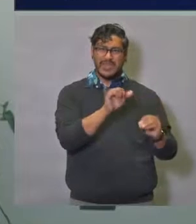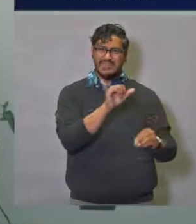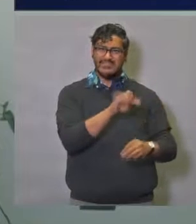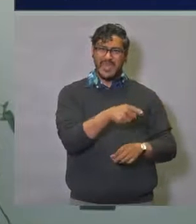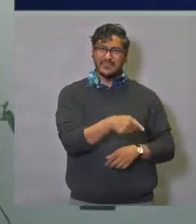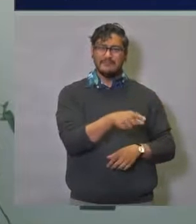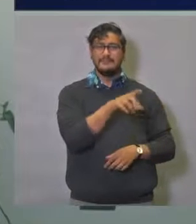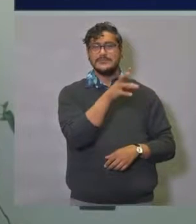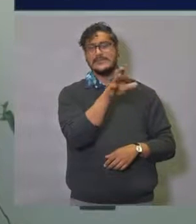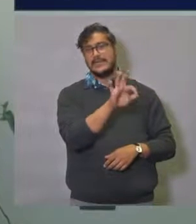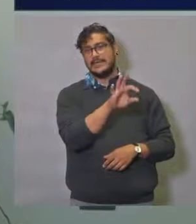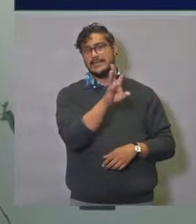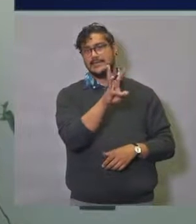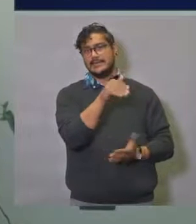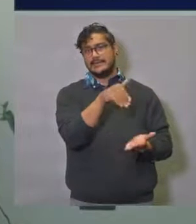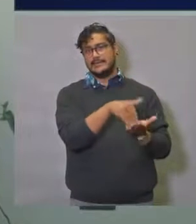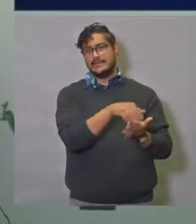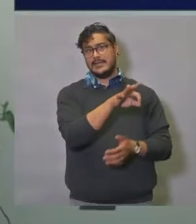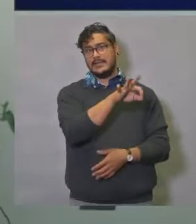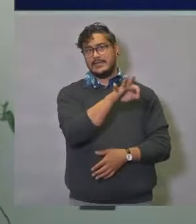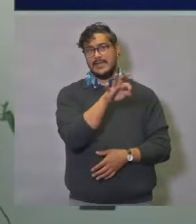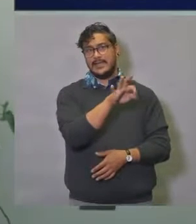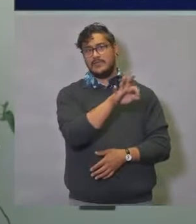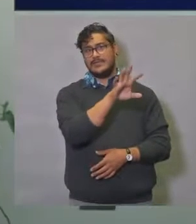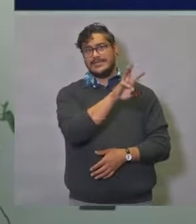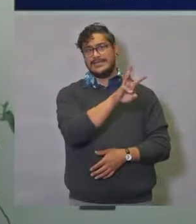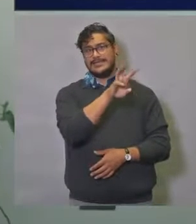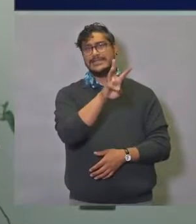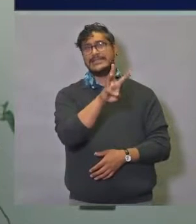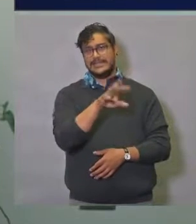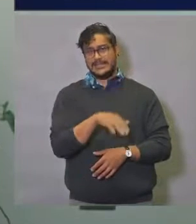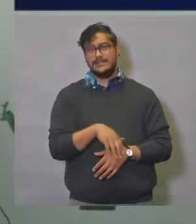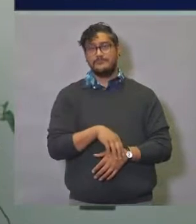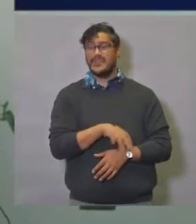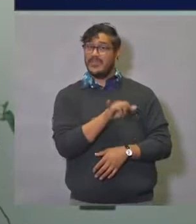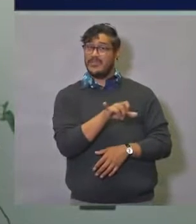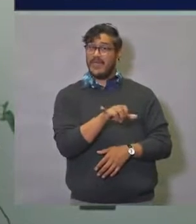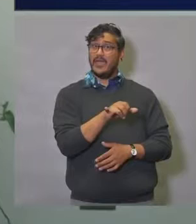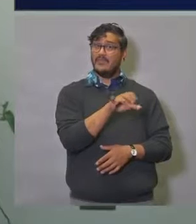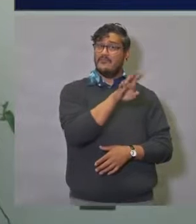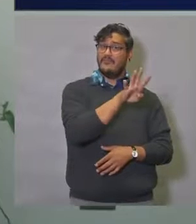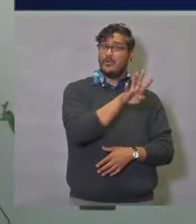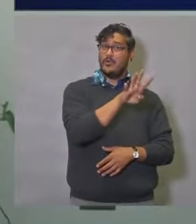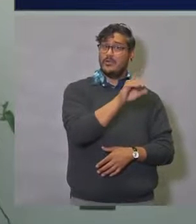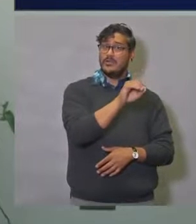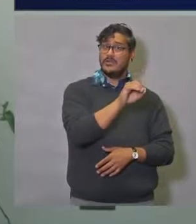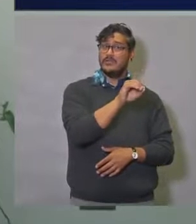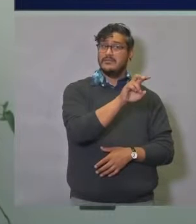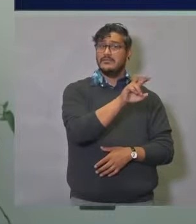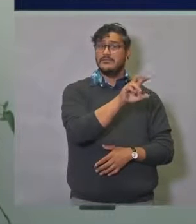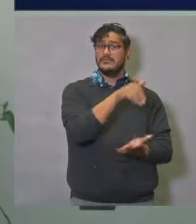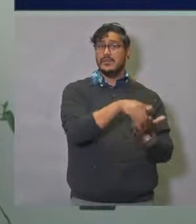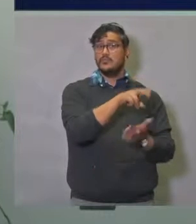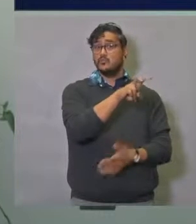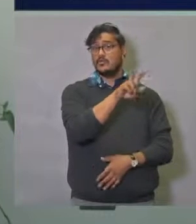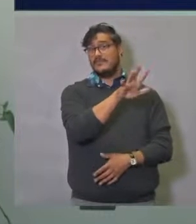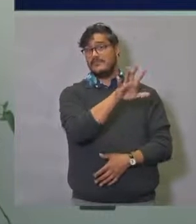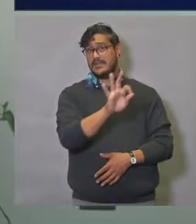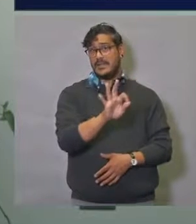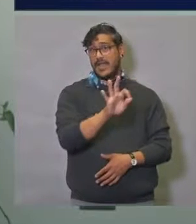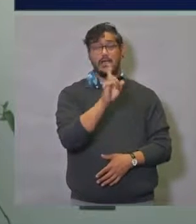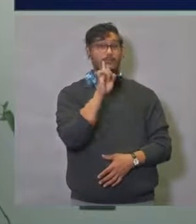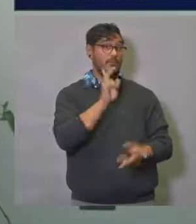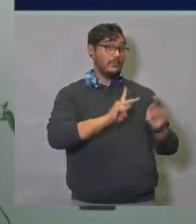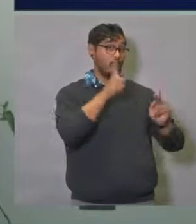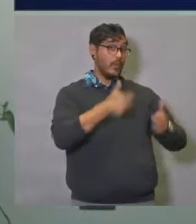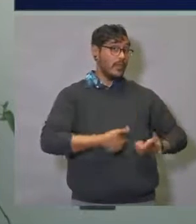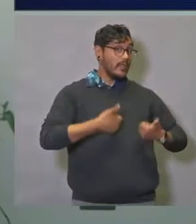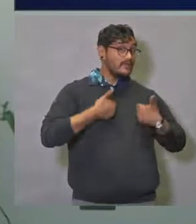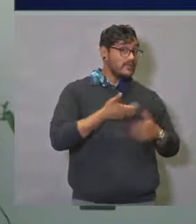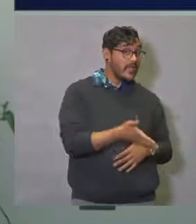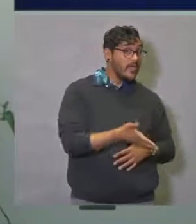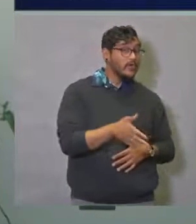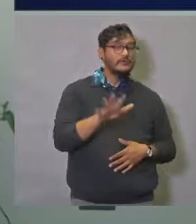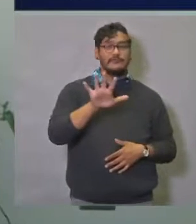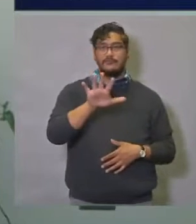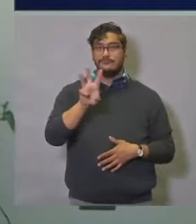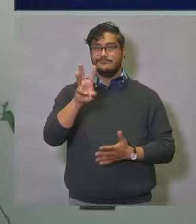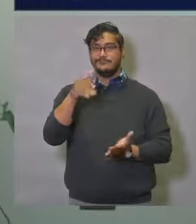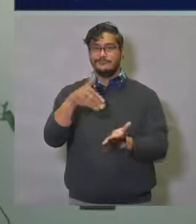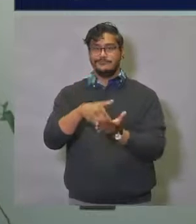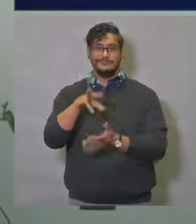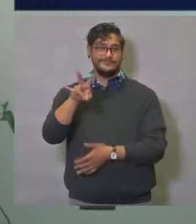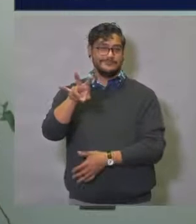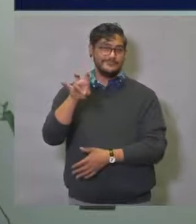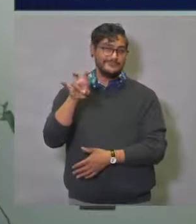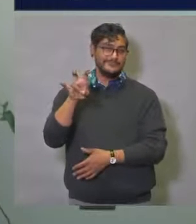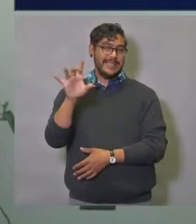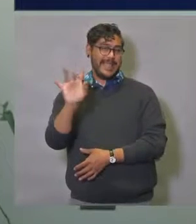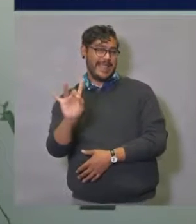CASES IN INSTITUTIONAL SETTINGS